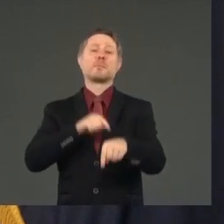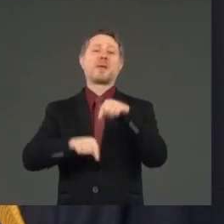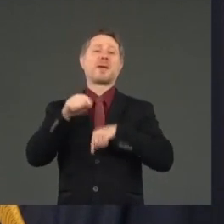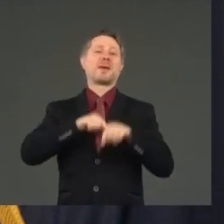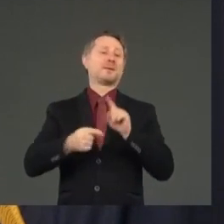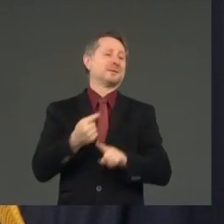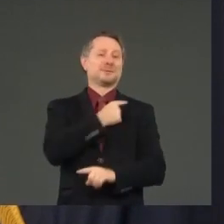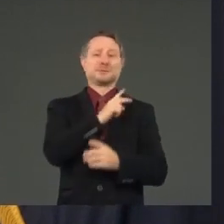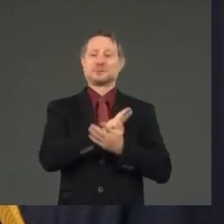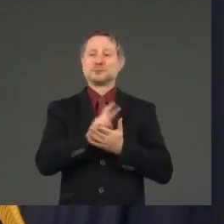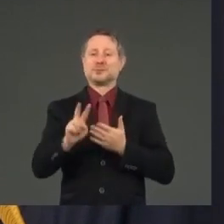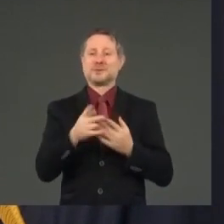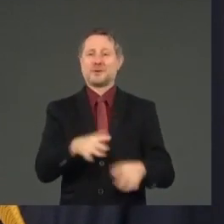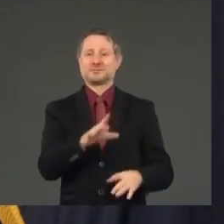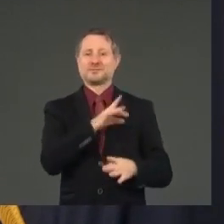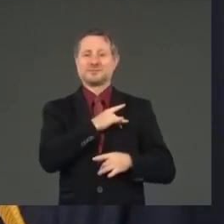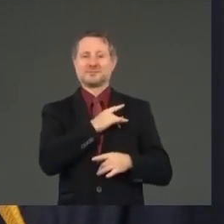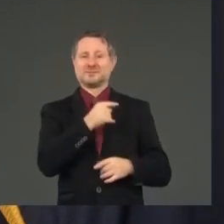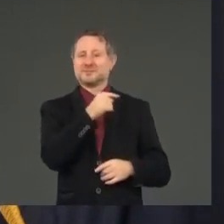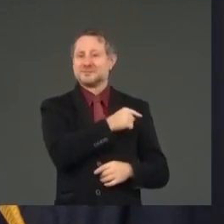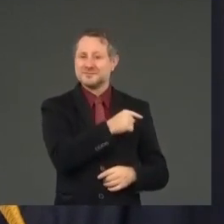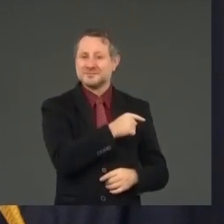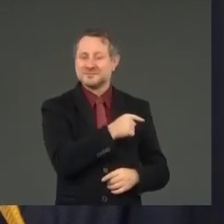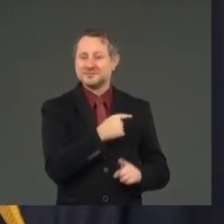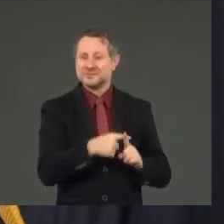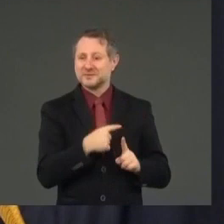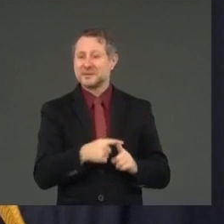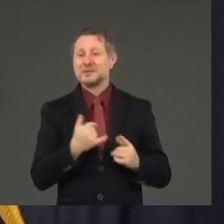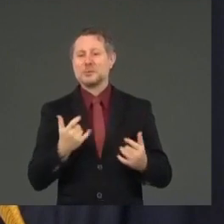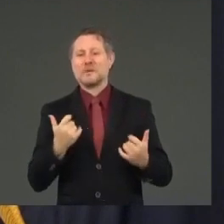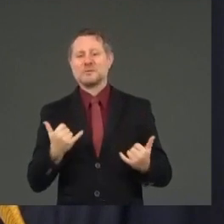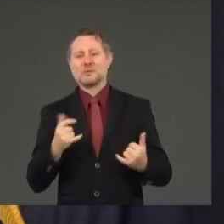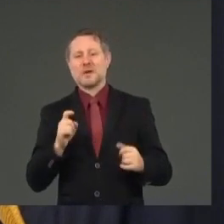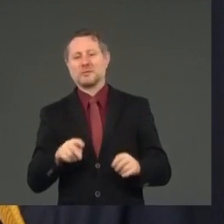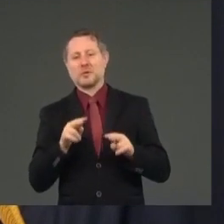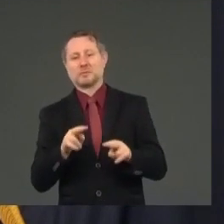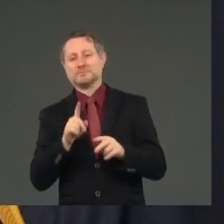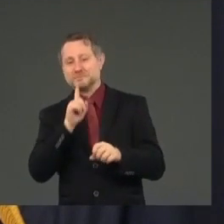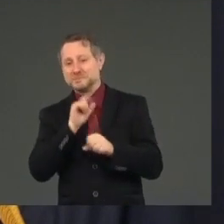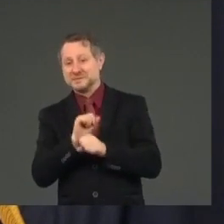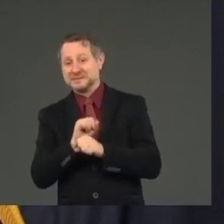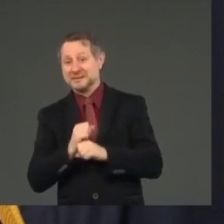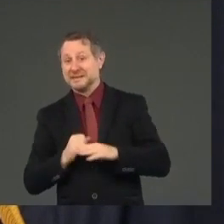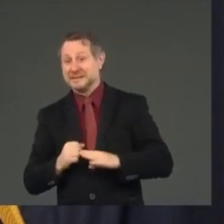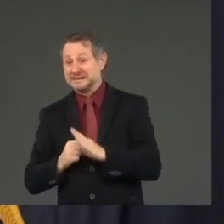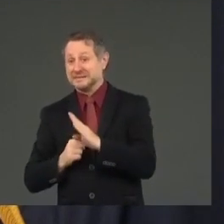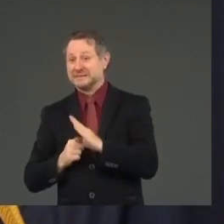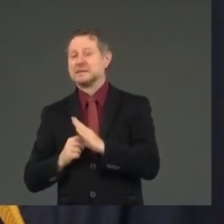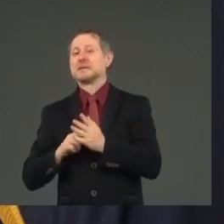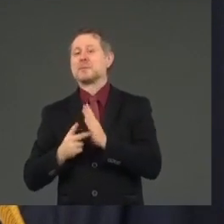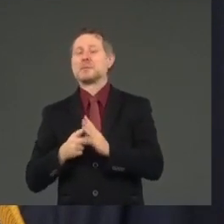THAT'S A TWO-WEEK LAG. IF YOU SEE A PROBLEM THERE,